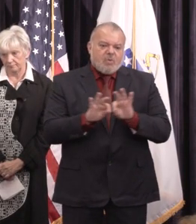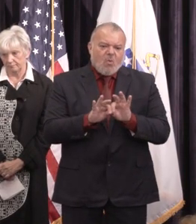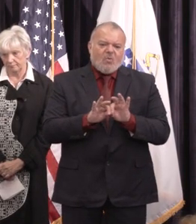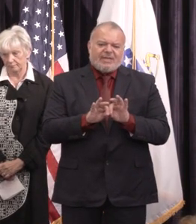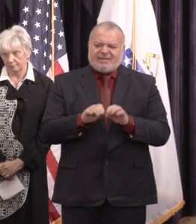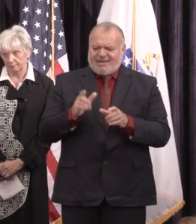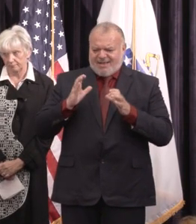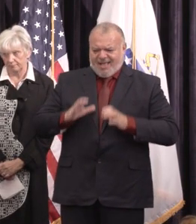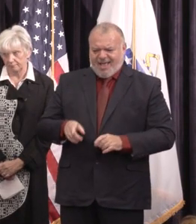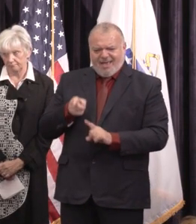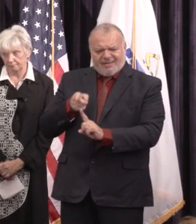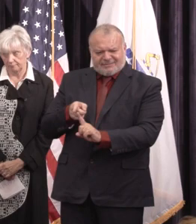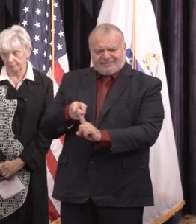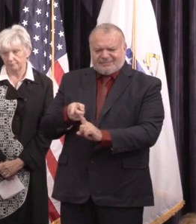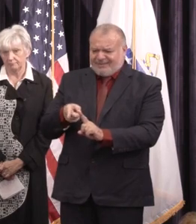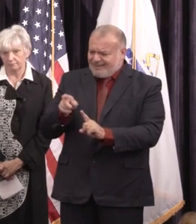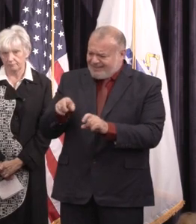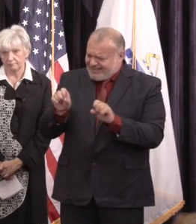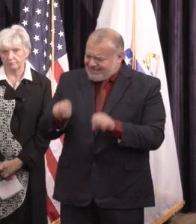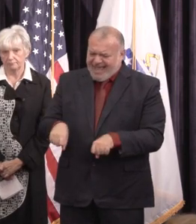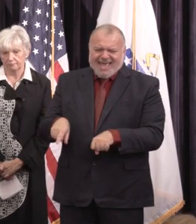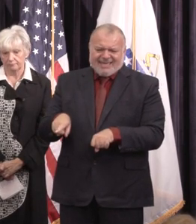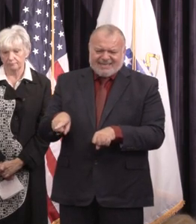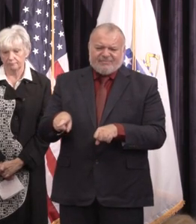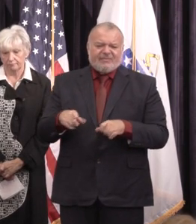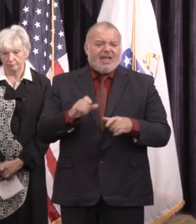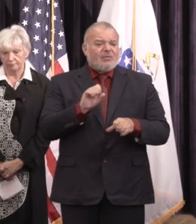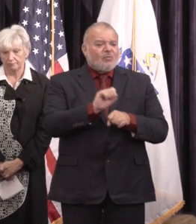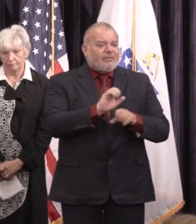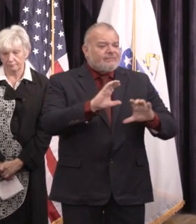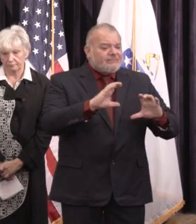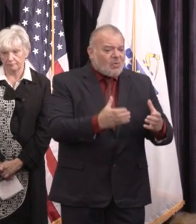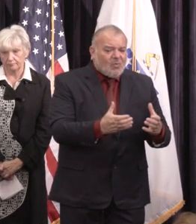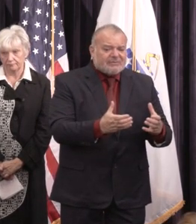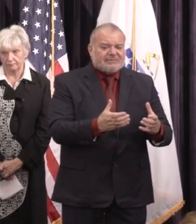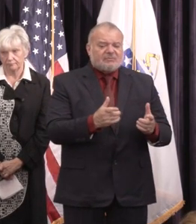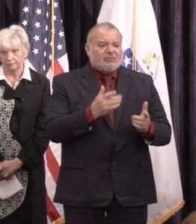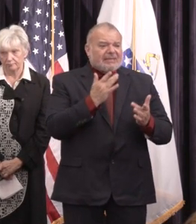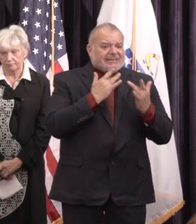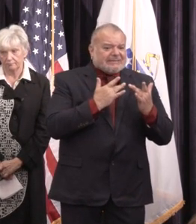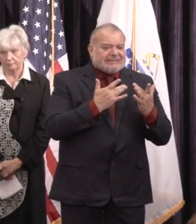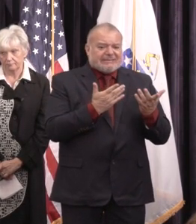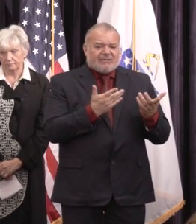when I think about our workforce crisis I think of the mismatch between our clients and the jobs